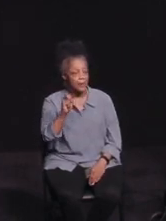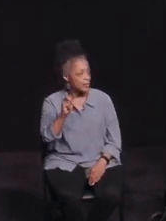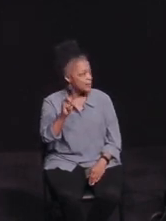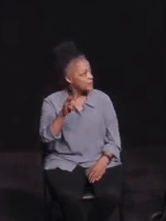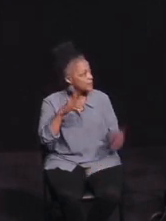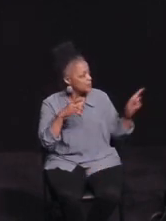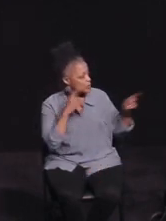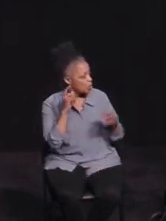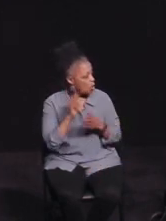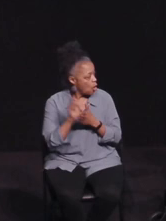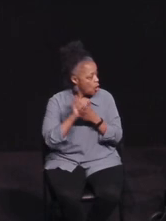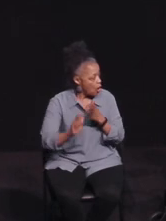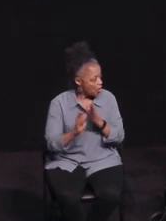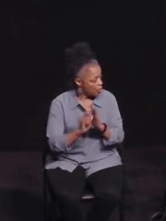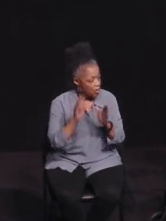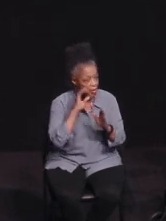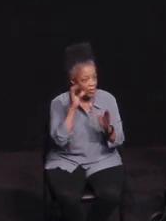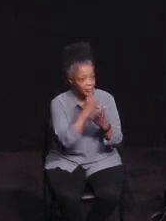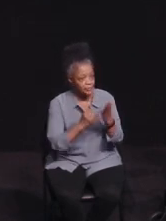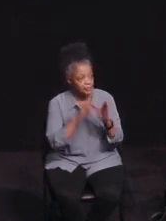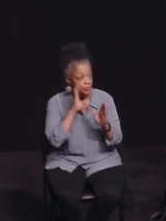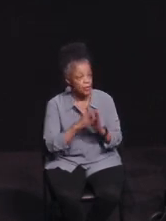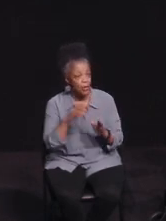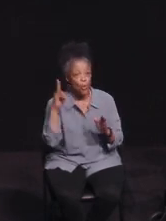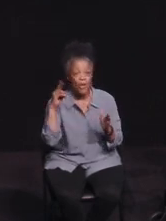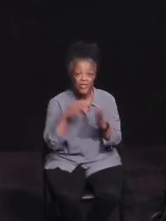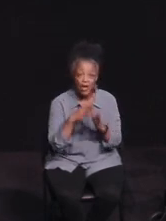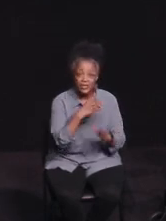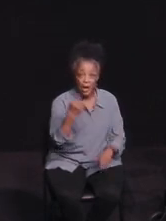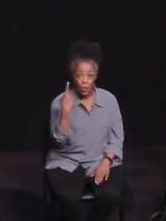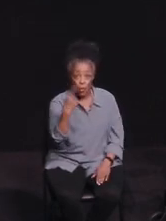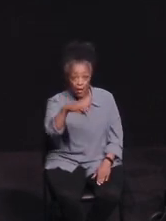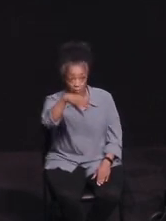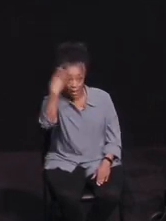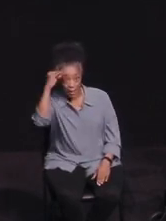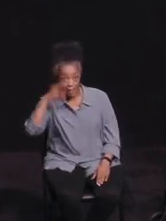and illustrator of "1001 Black Men: Portraits of Masculinity at